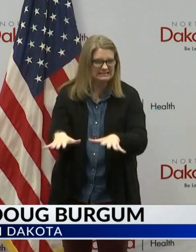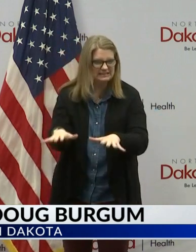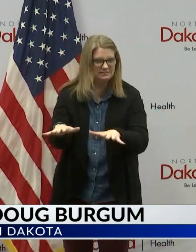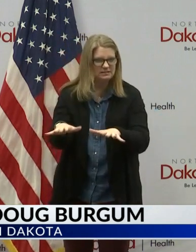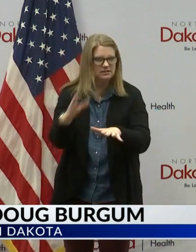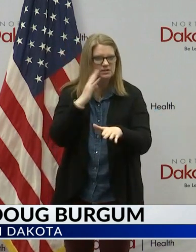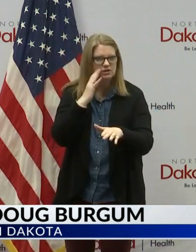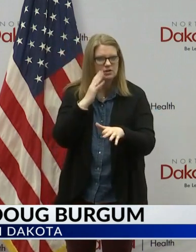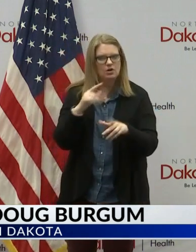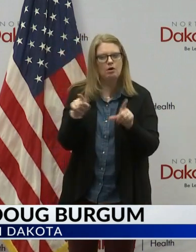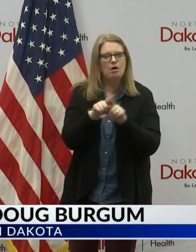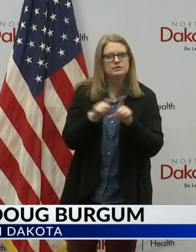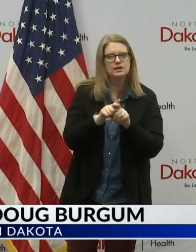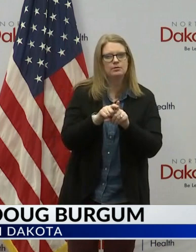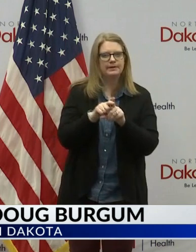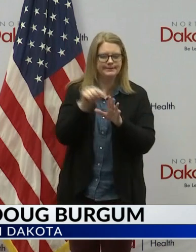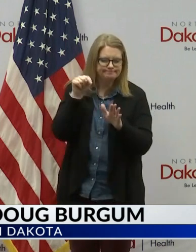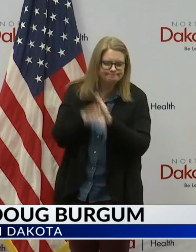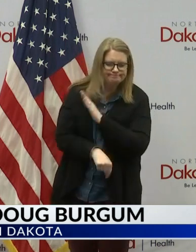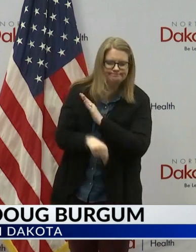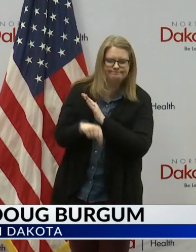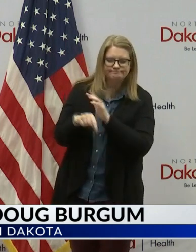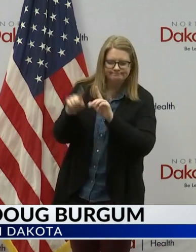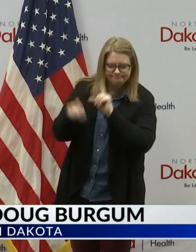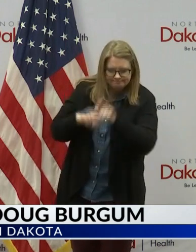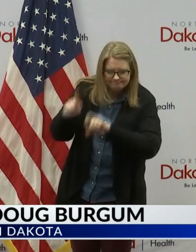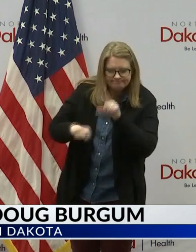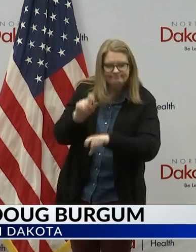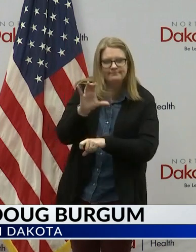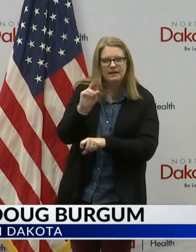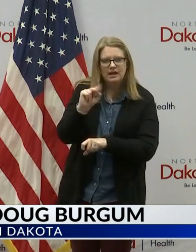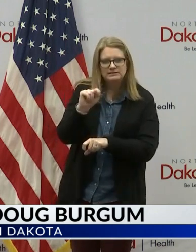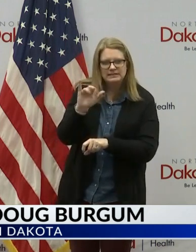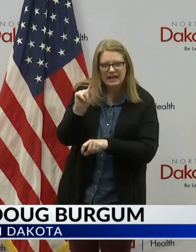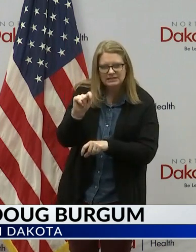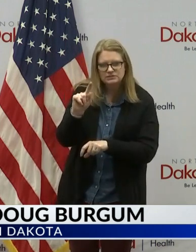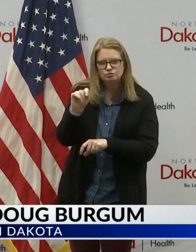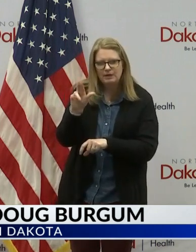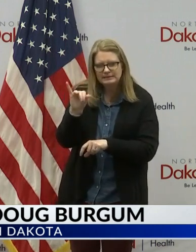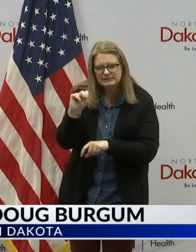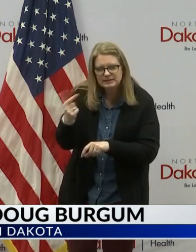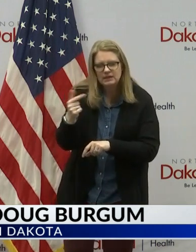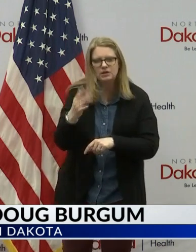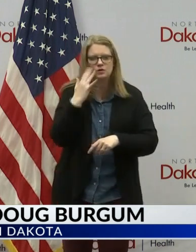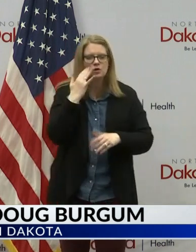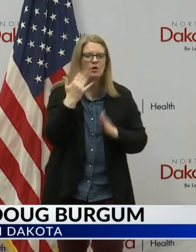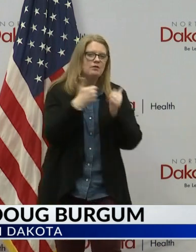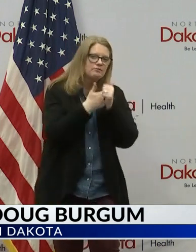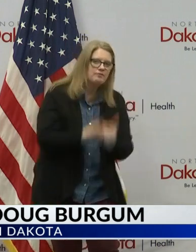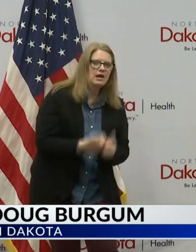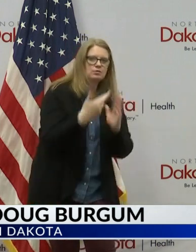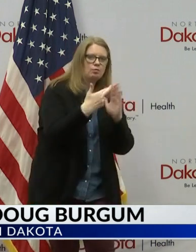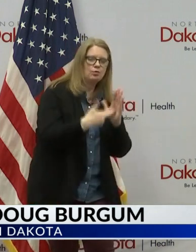THIS BECAUSE WE CAN CONTROL HOW QUICKLY WE RAMP UP TESTING. HOW QUICKLY WE BUILD UP THE